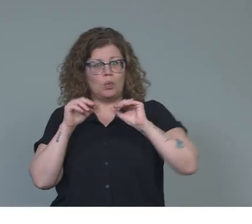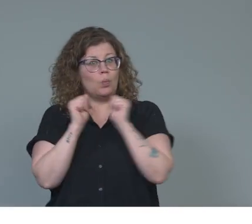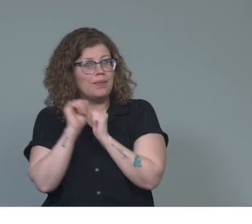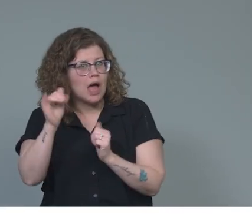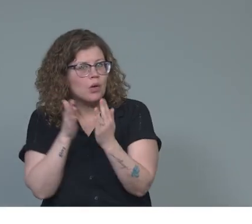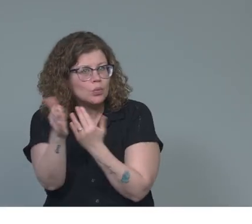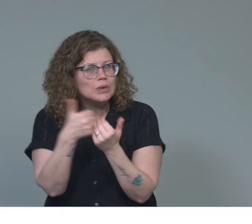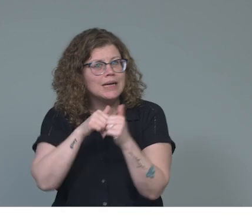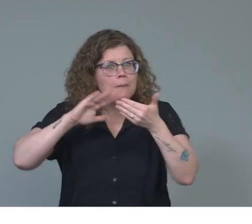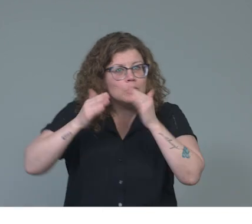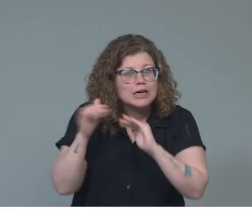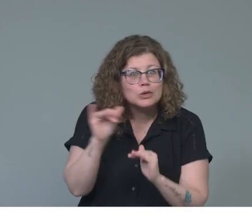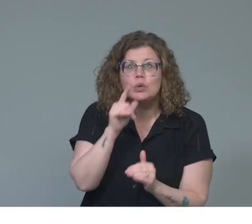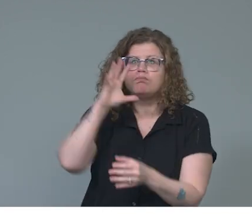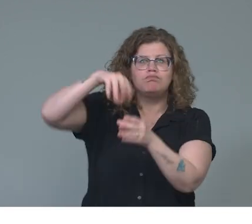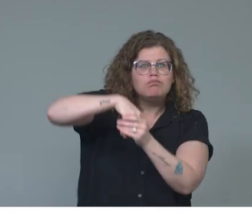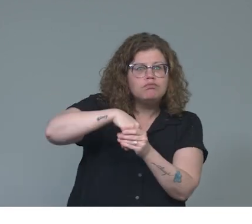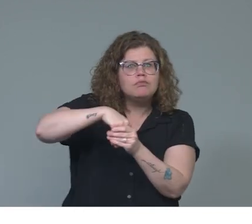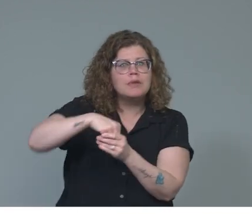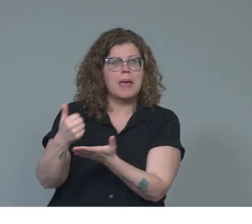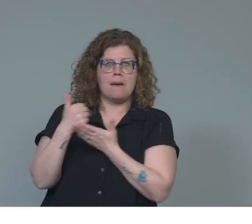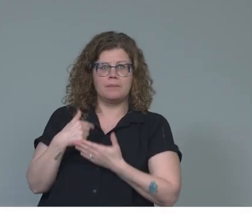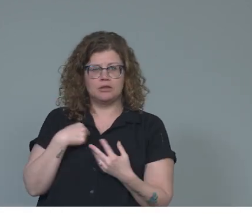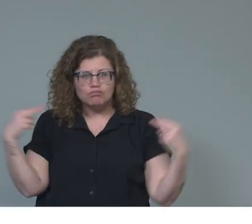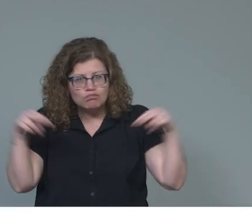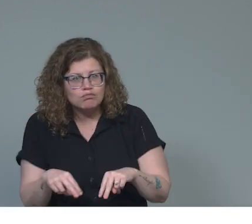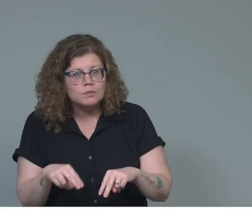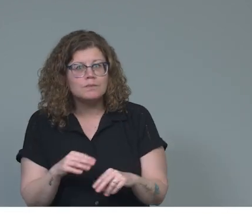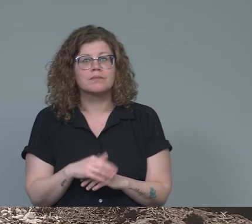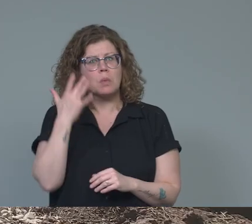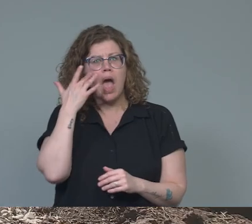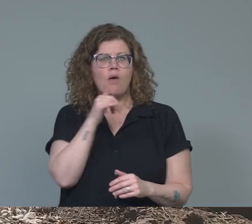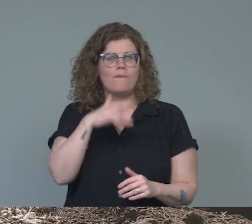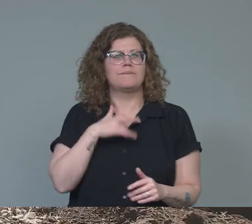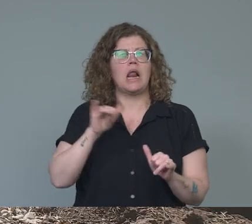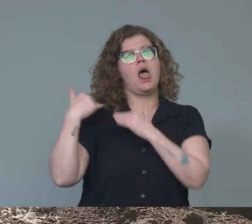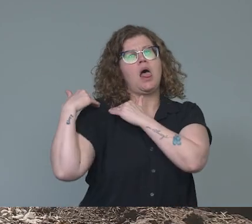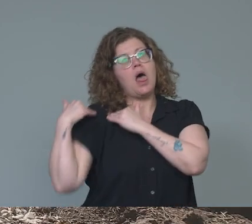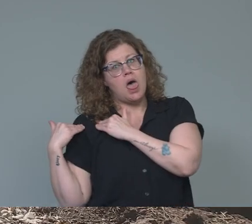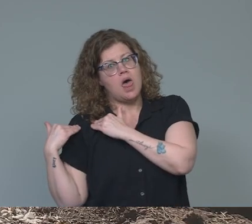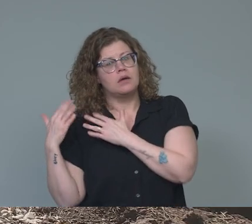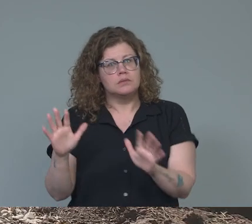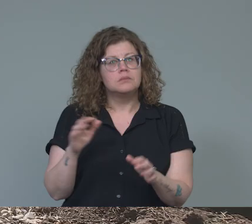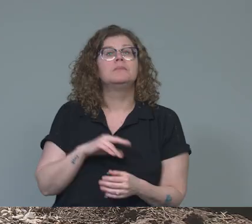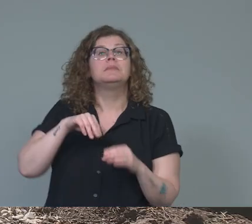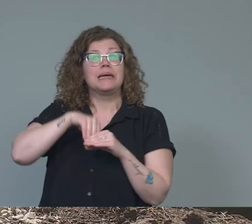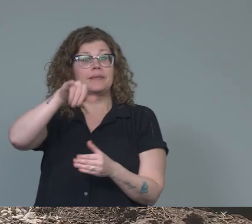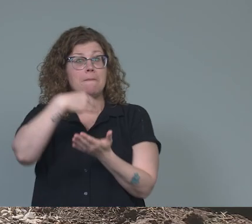adjust the framing. For example, we had to get contractor to, to fix it. So the first thing was the budget was,